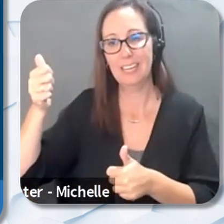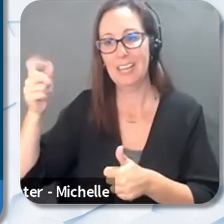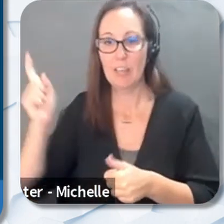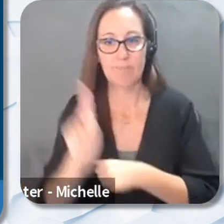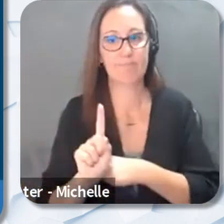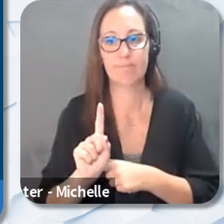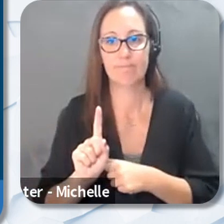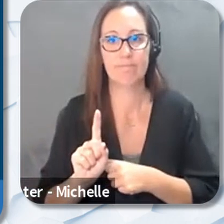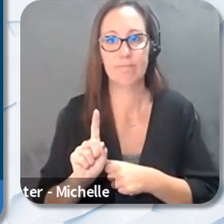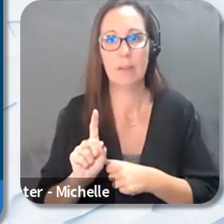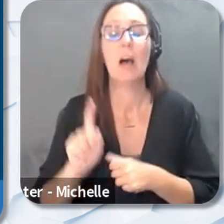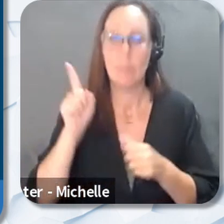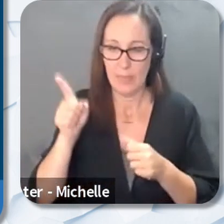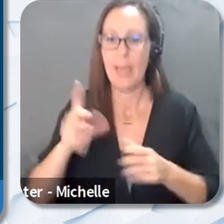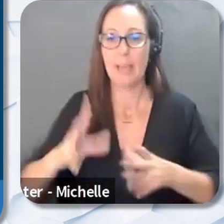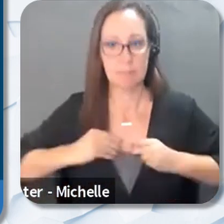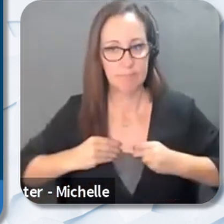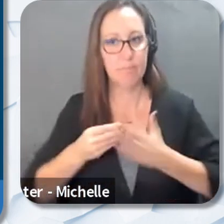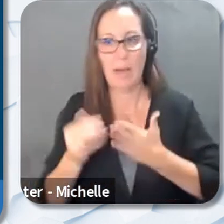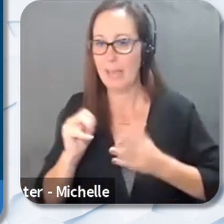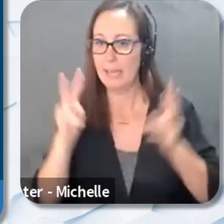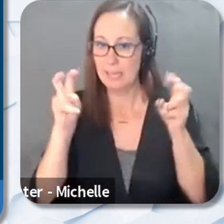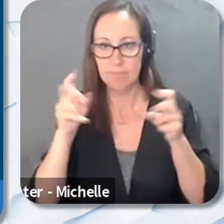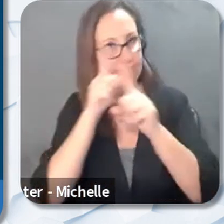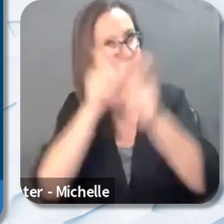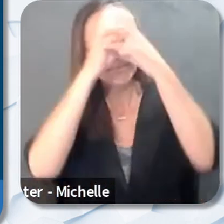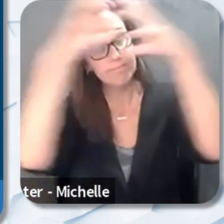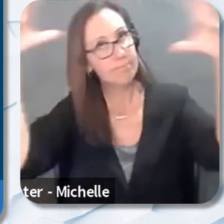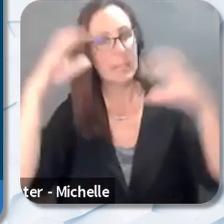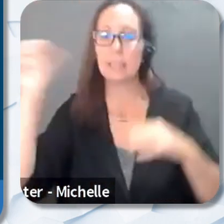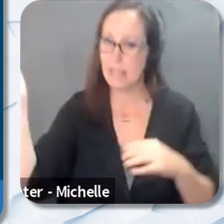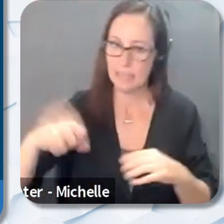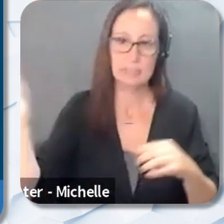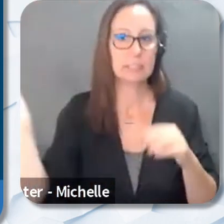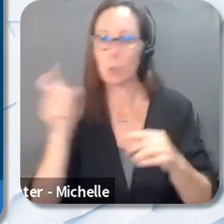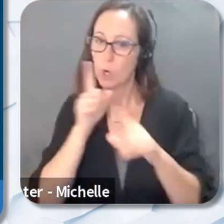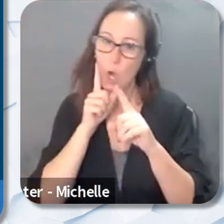superintendent buy in and say this is where we're going, we are going to support young children.